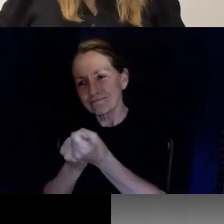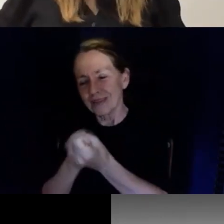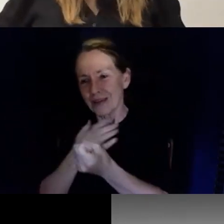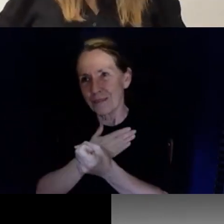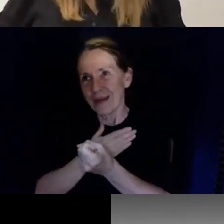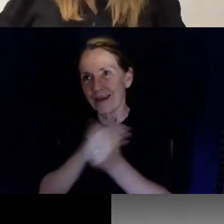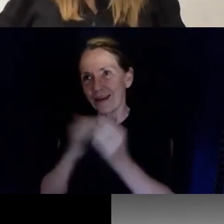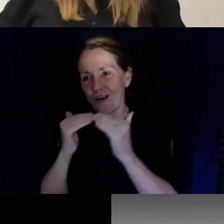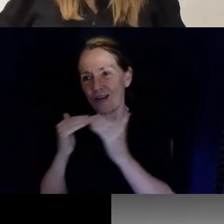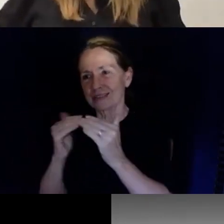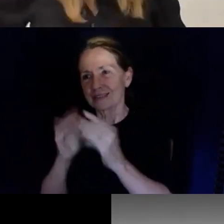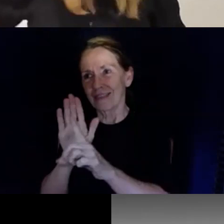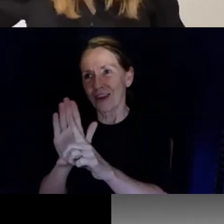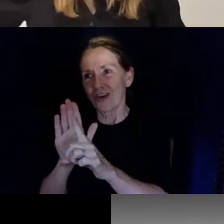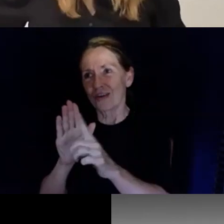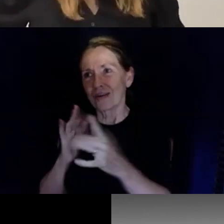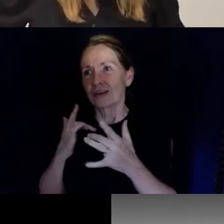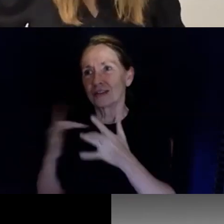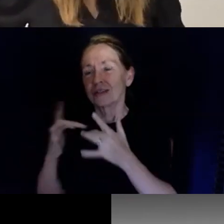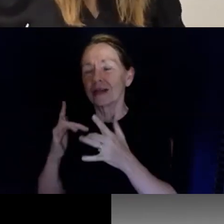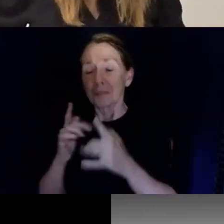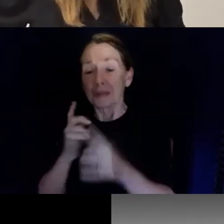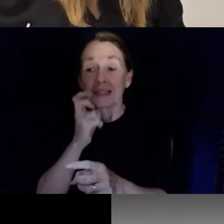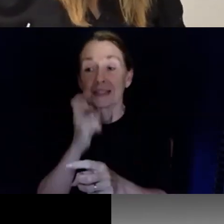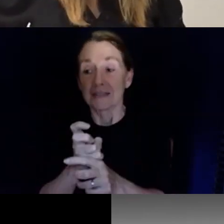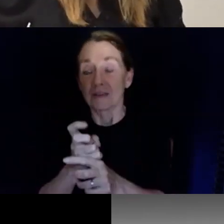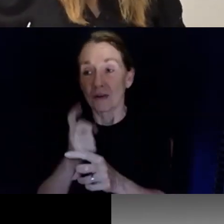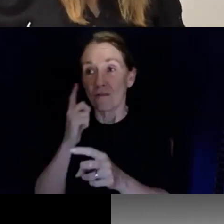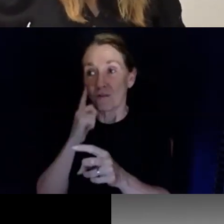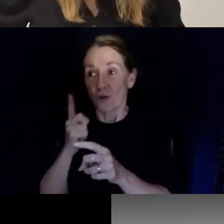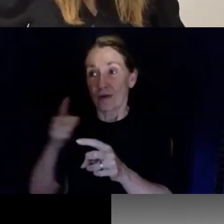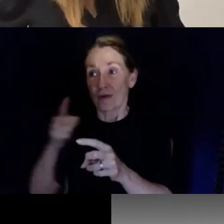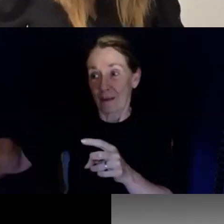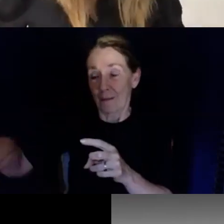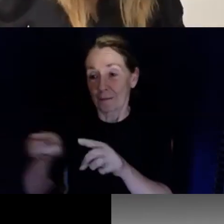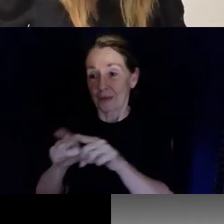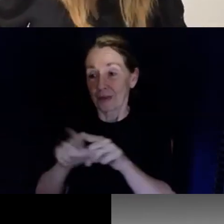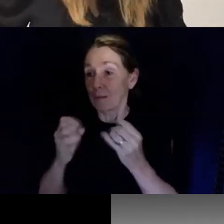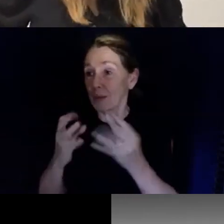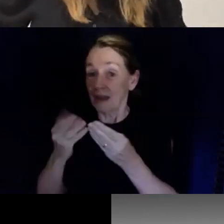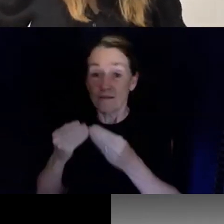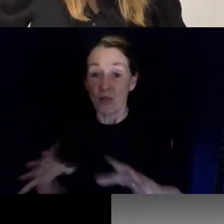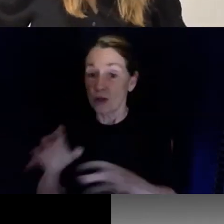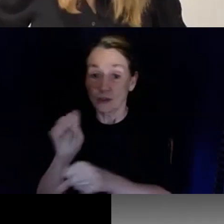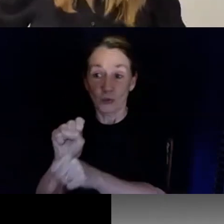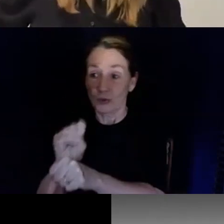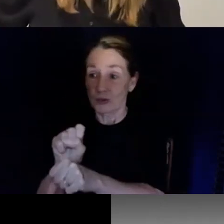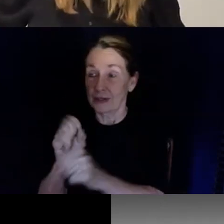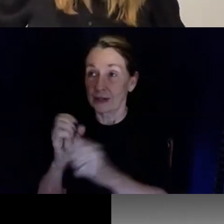AND WHAT THAT FEELS LIKE AND HOW THAT IMPACTS AN INDIVIDUAL, TOO. I DO WANT TO VALIDATE MY COLLEAGUES IN TERMS OF THEIR CONCERNS.